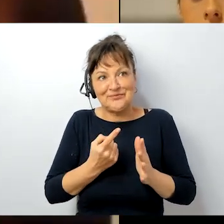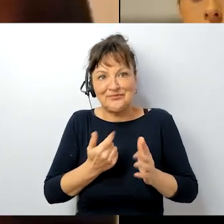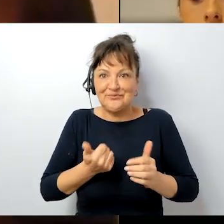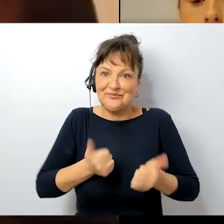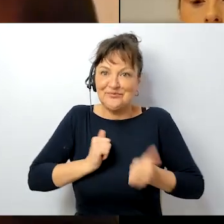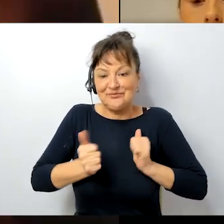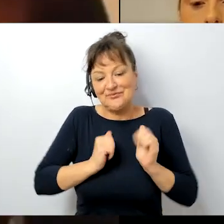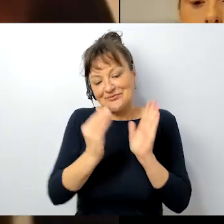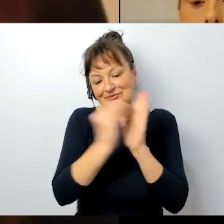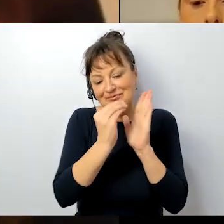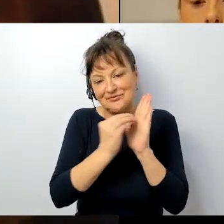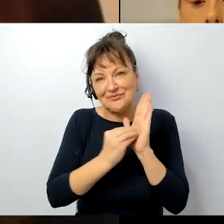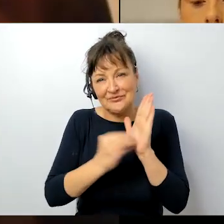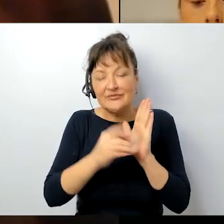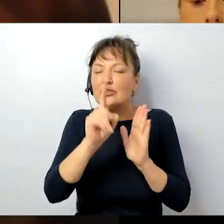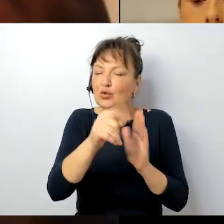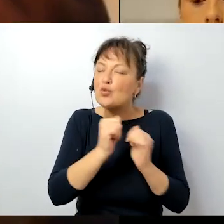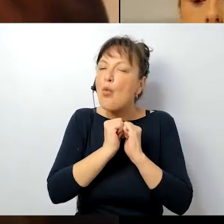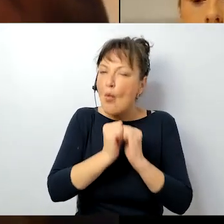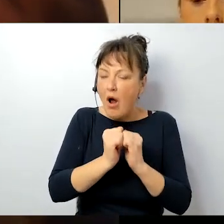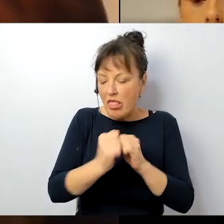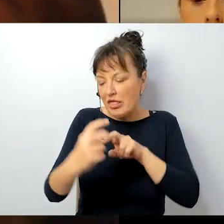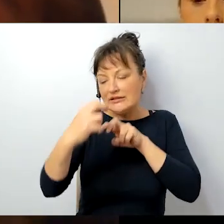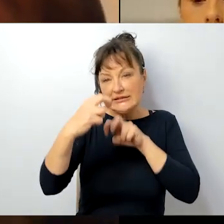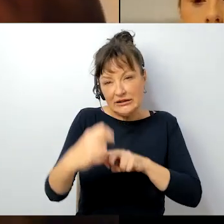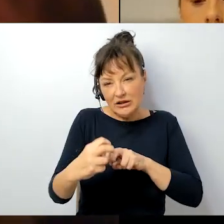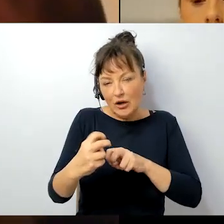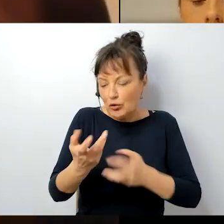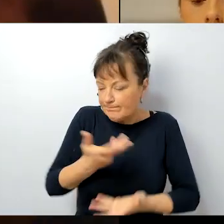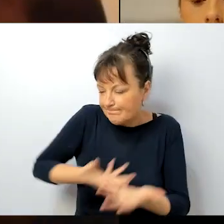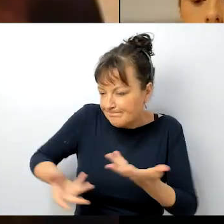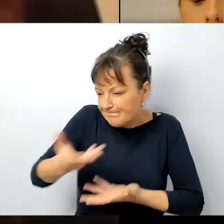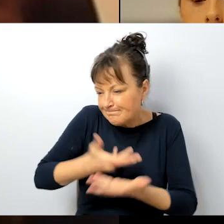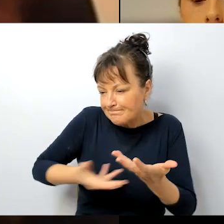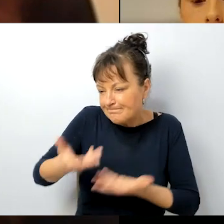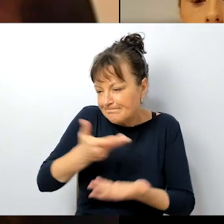very difficult to kind of toot your own horn, so sometimes it's worth having that conversation with